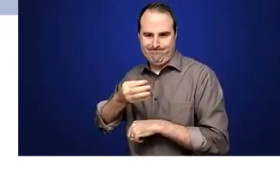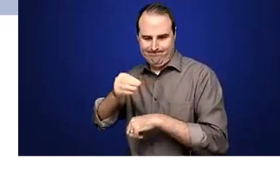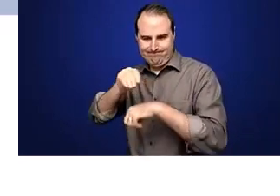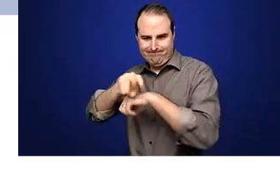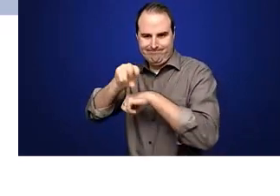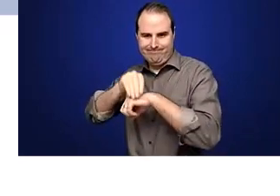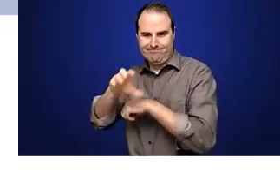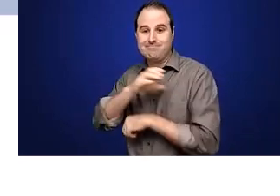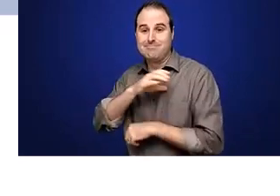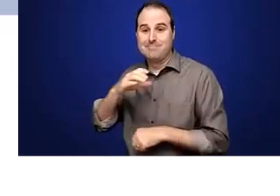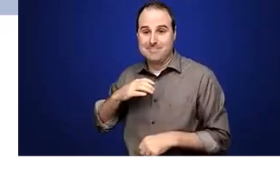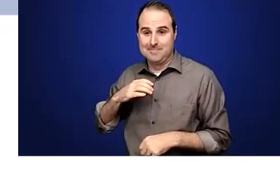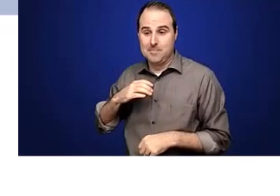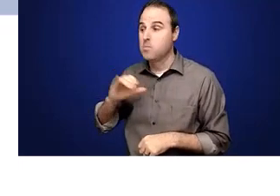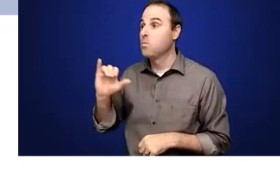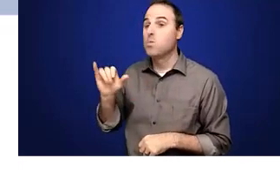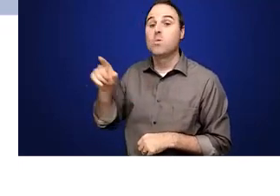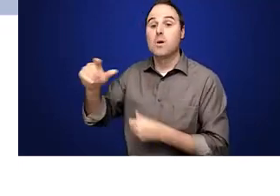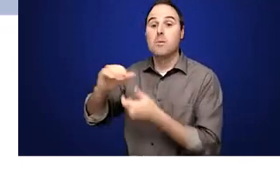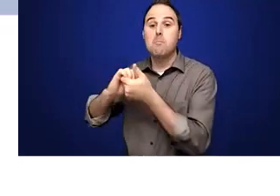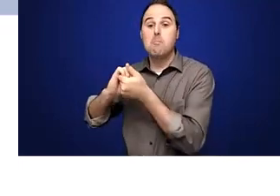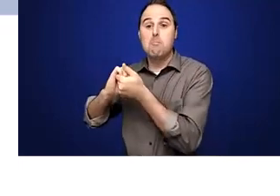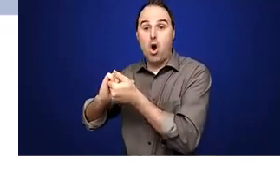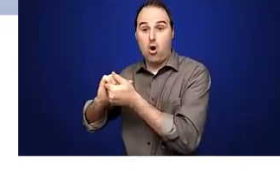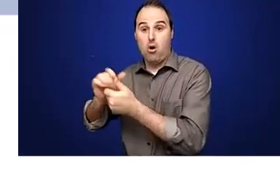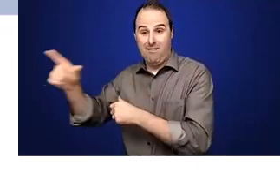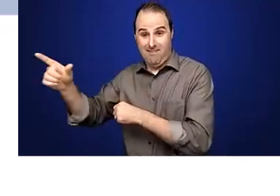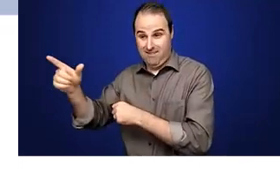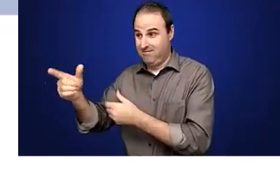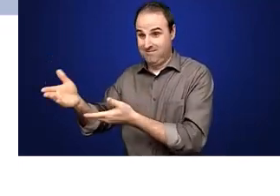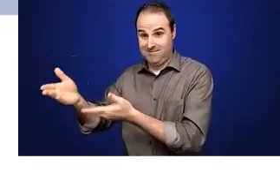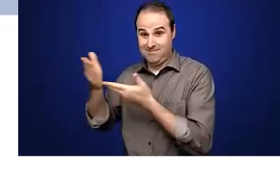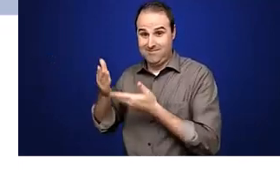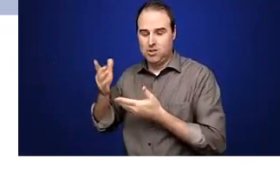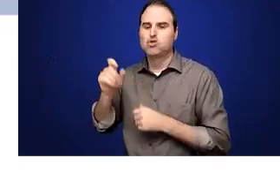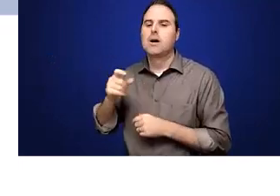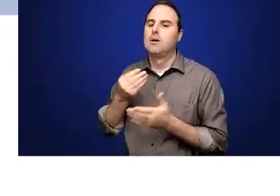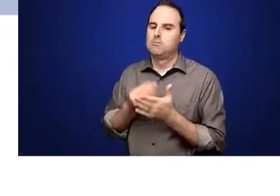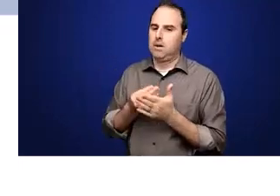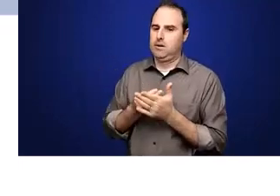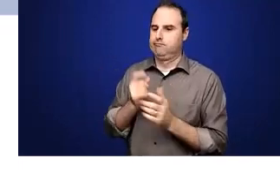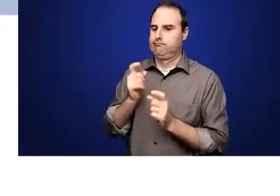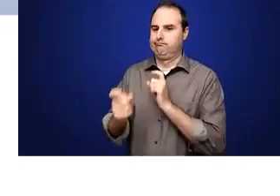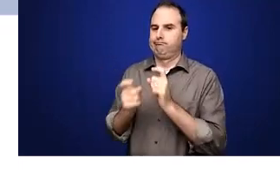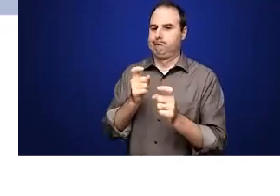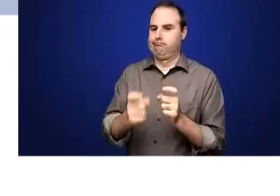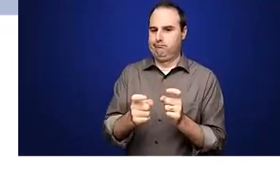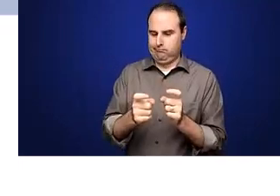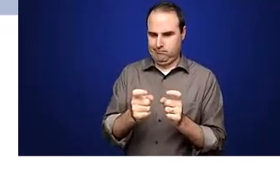that we should offer a stipend to compensate these folks for their work. It's probably not something that we would